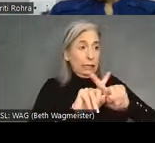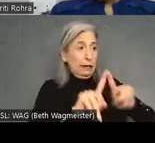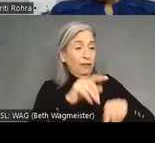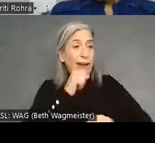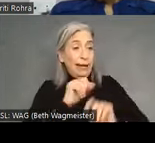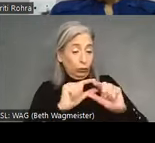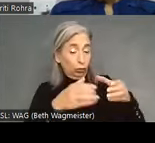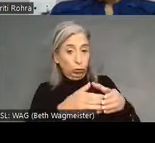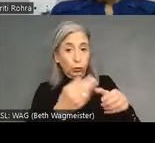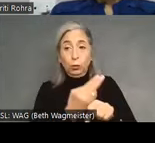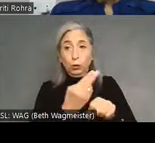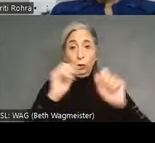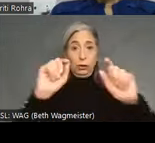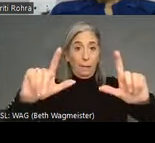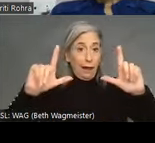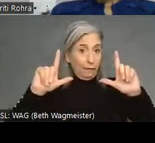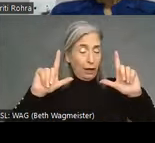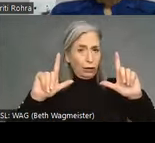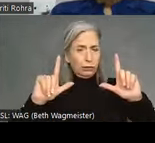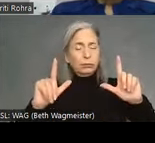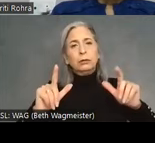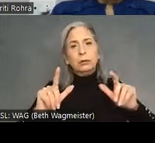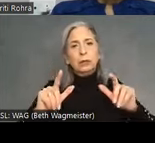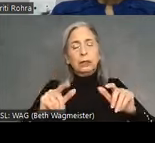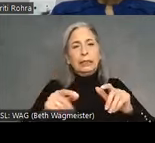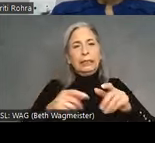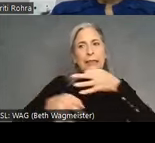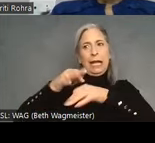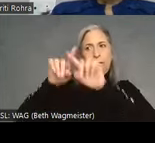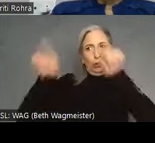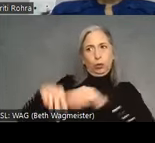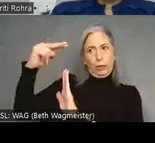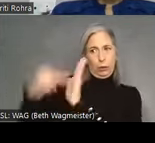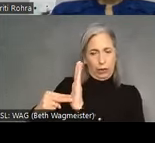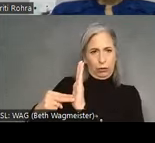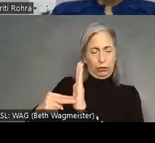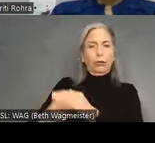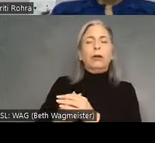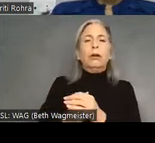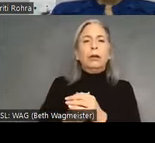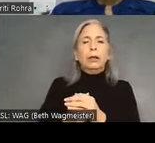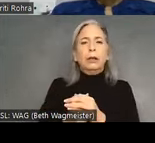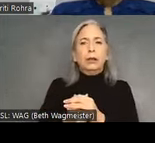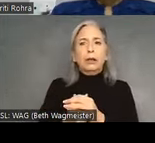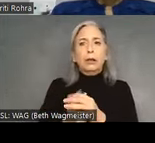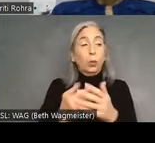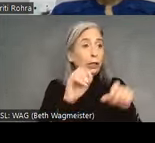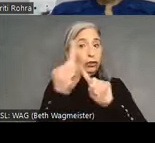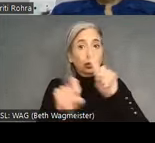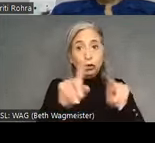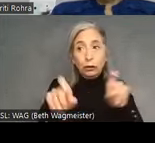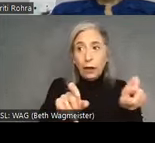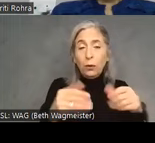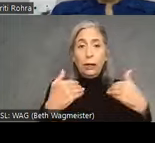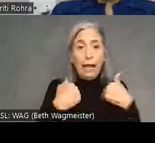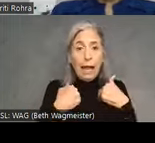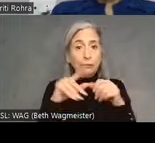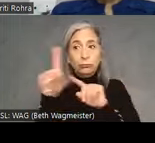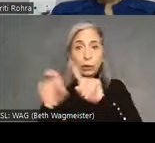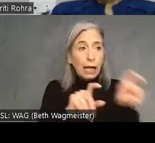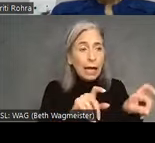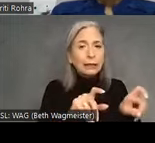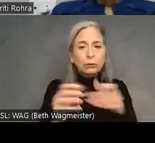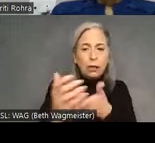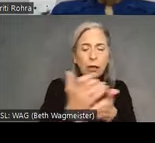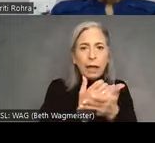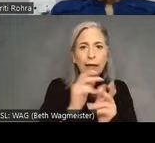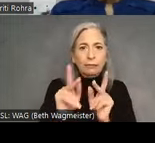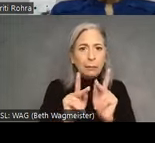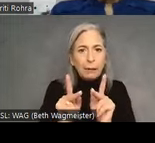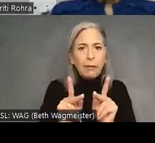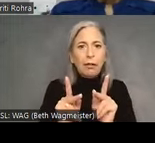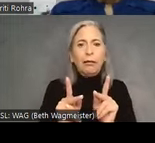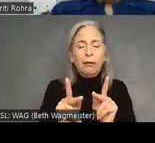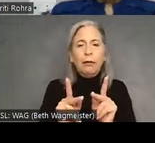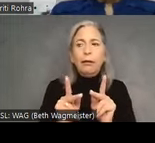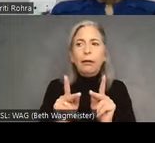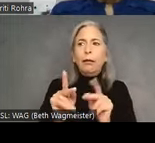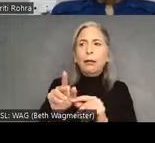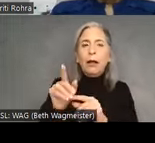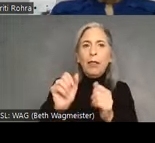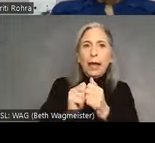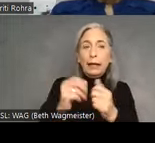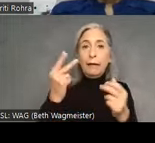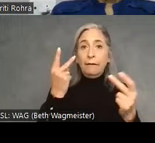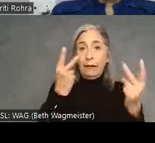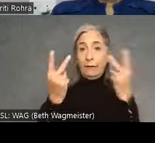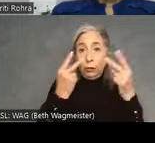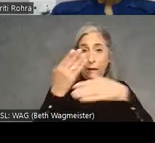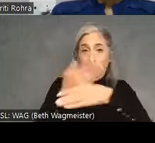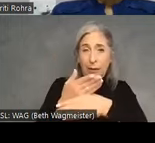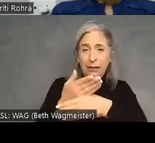magnifier. Unlike a screen reader. People with visible impairments and the percentage